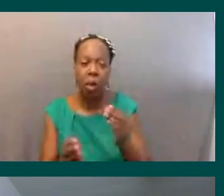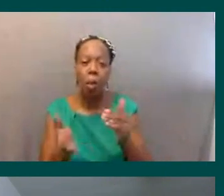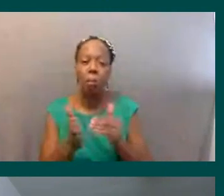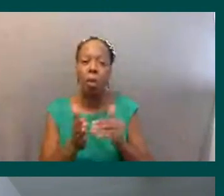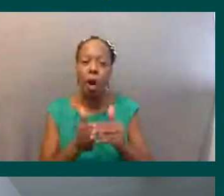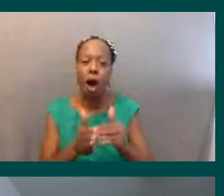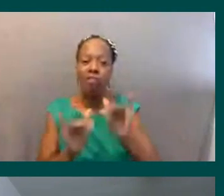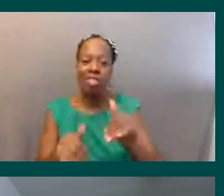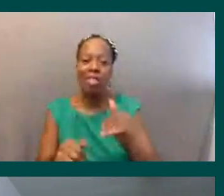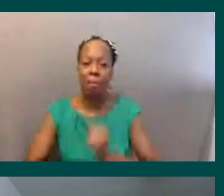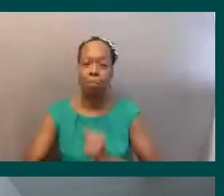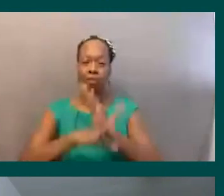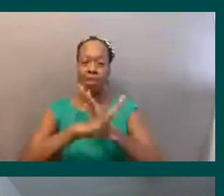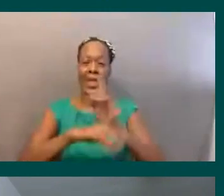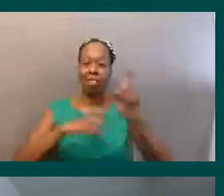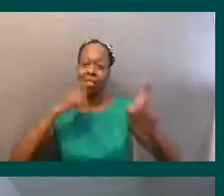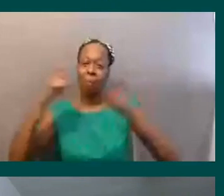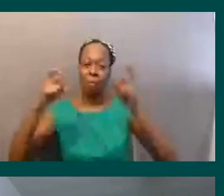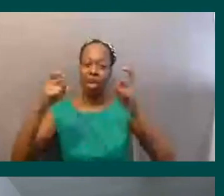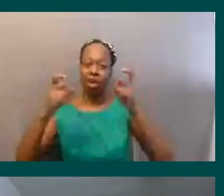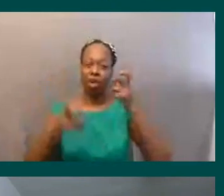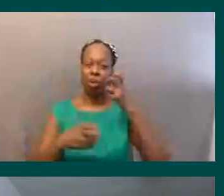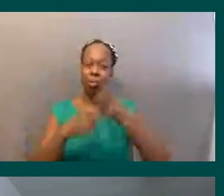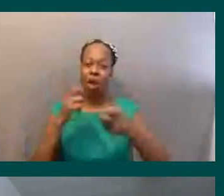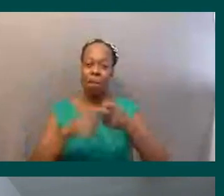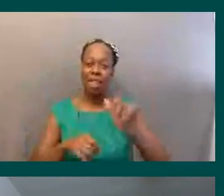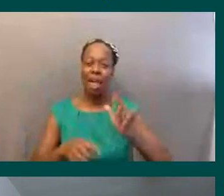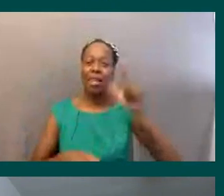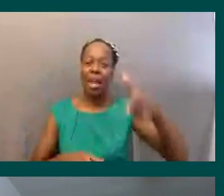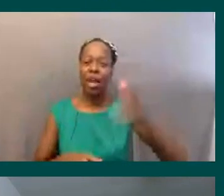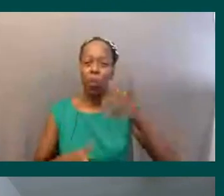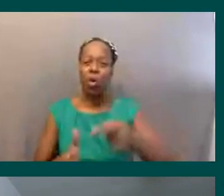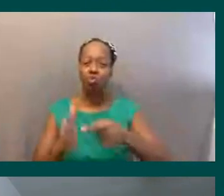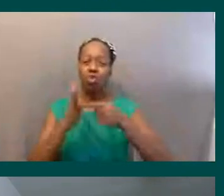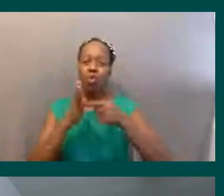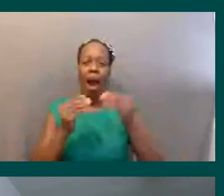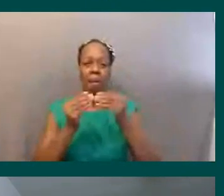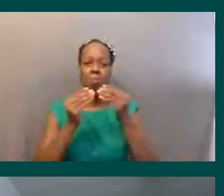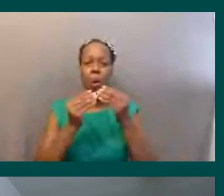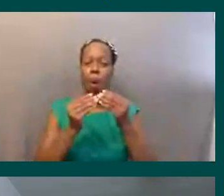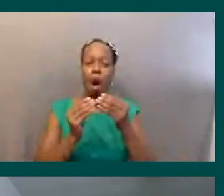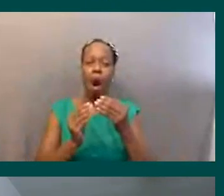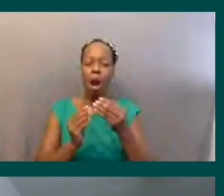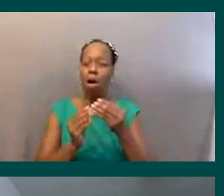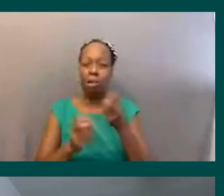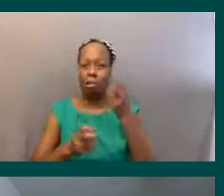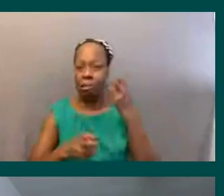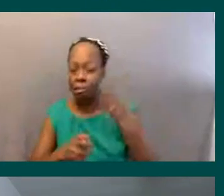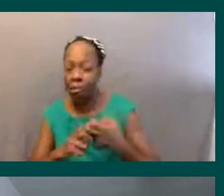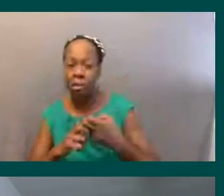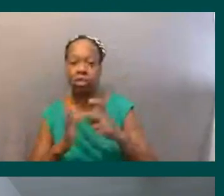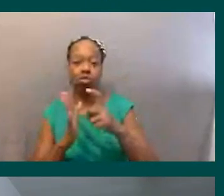that might require more significant surgery and ultimately lead to a more difficult problem